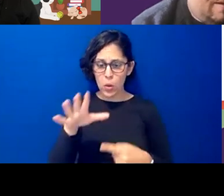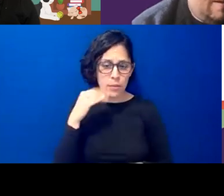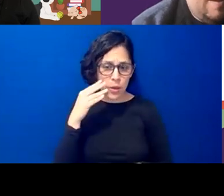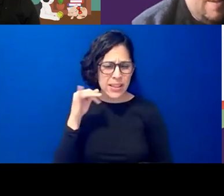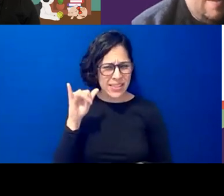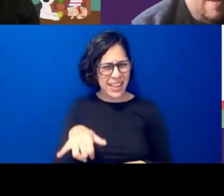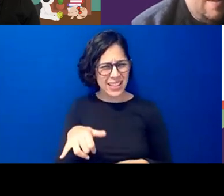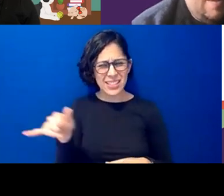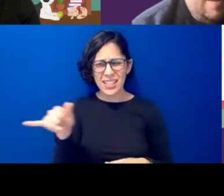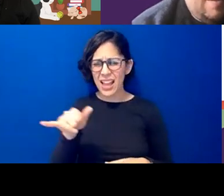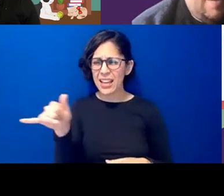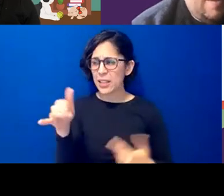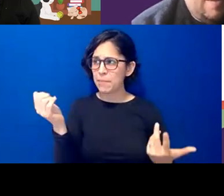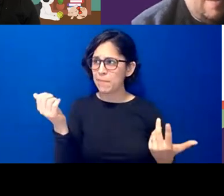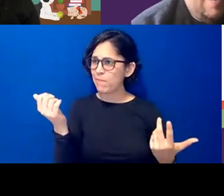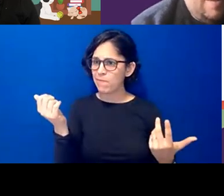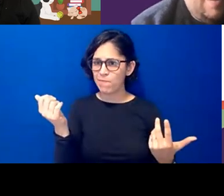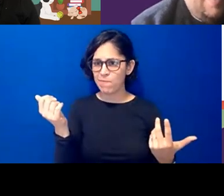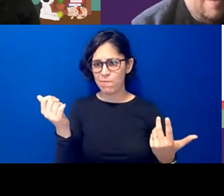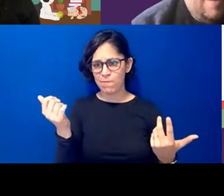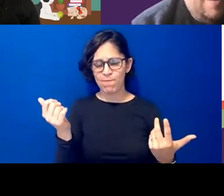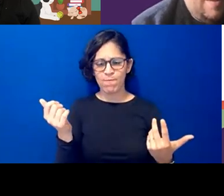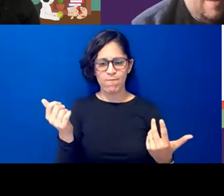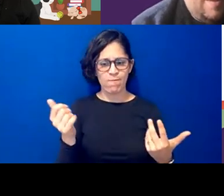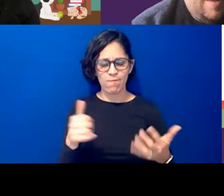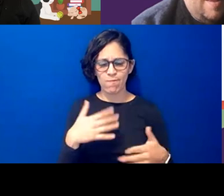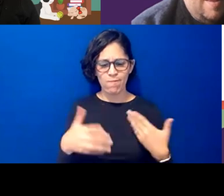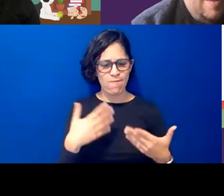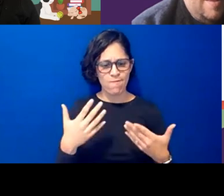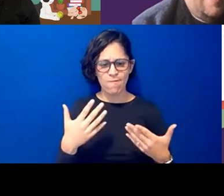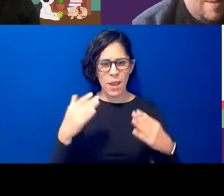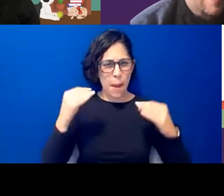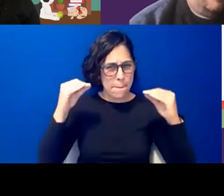Aurora Chang: it's like an affront. Aurora Chang: A pedagogical front.